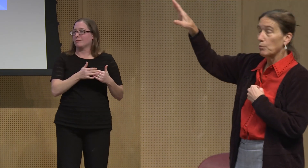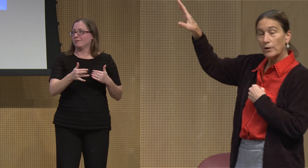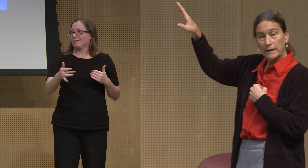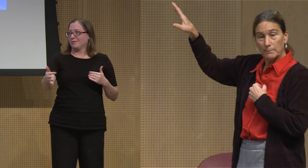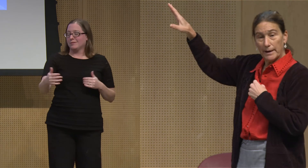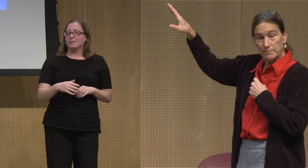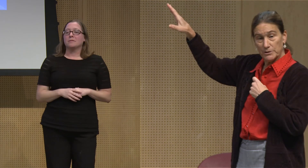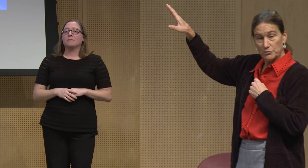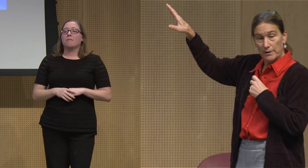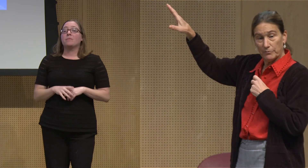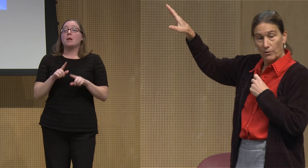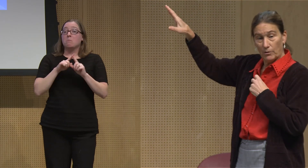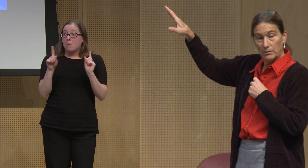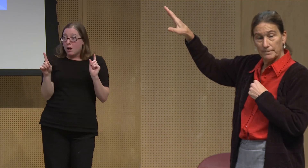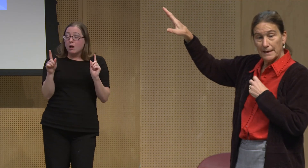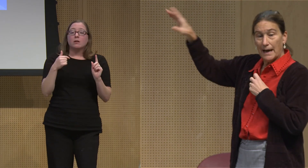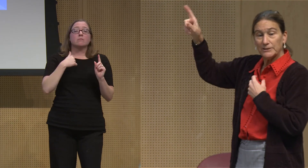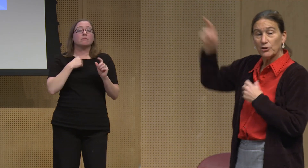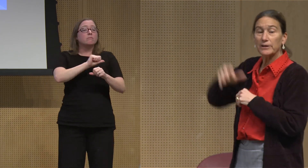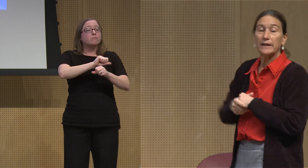IN MY ADMINISTRATIVE ROLE, I STARTED GETTING INVOLVED